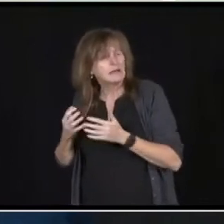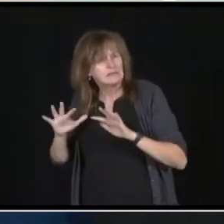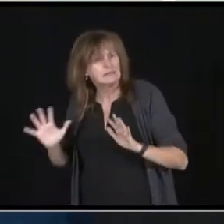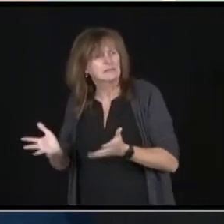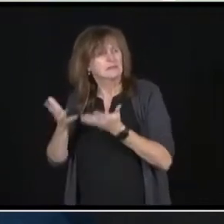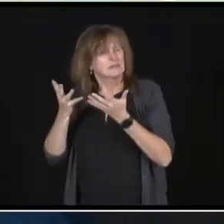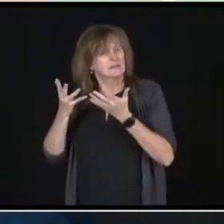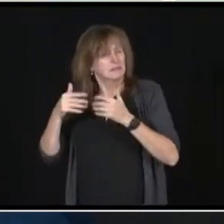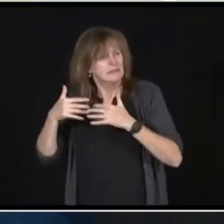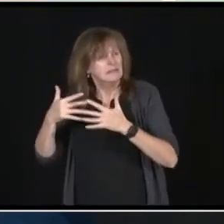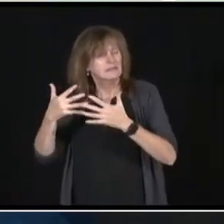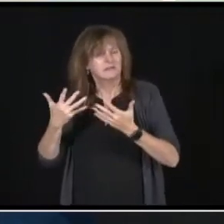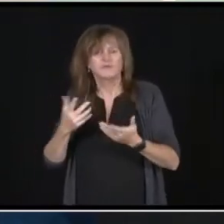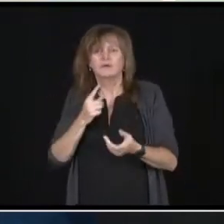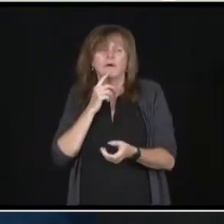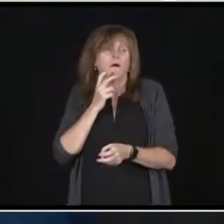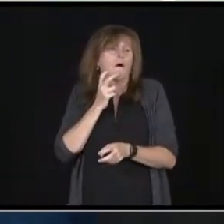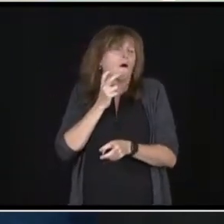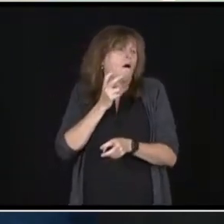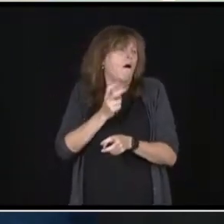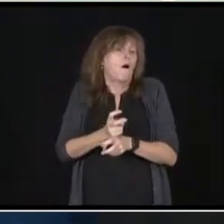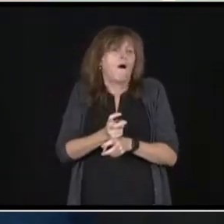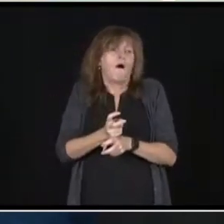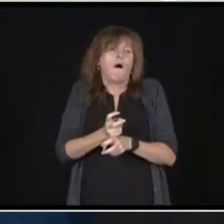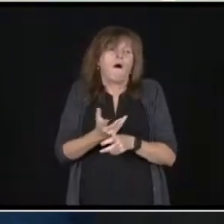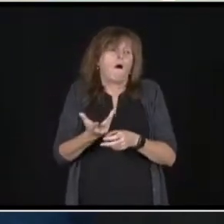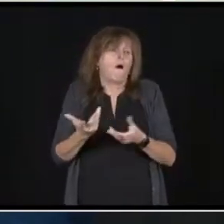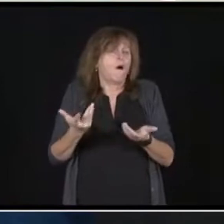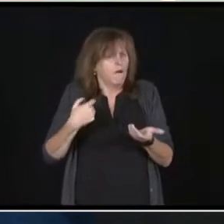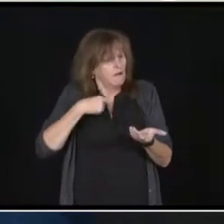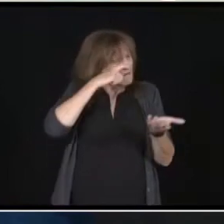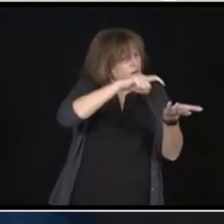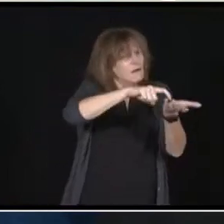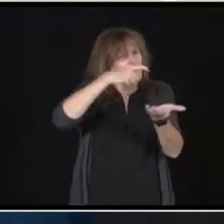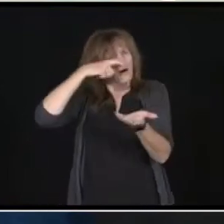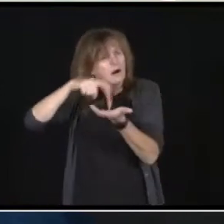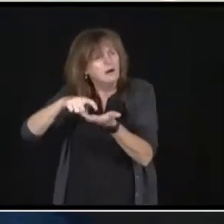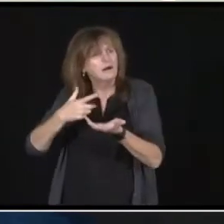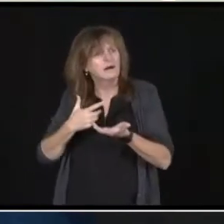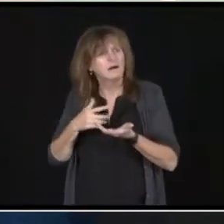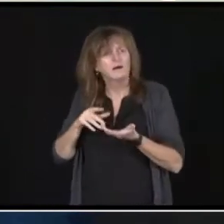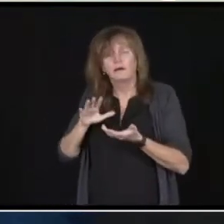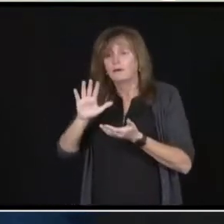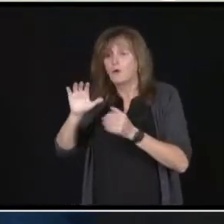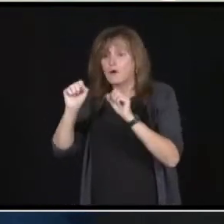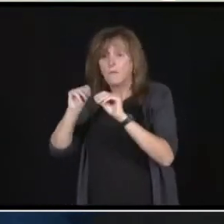COVID-19, but yet minimize the economic impact. It is a difficult situation for everyone. We recognize that.